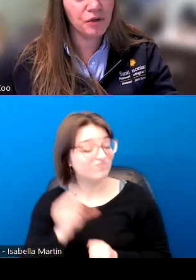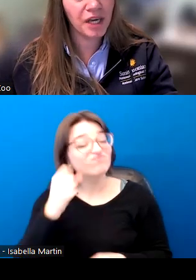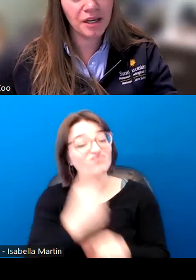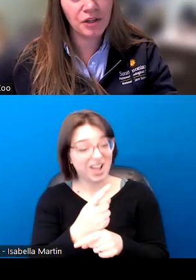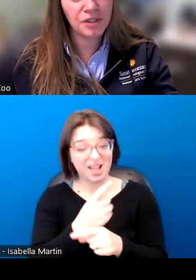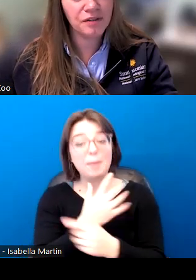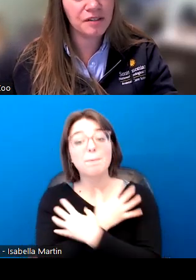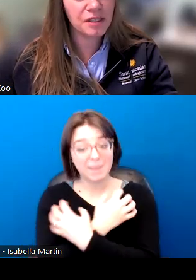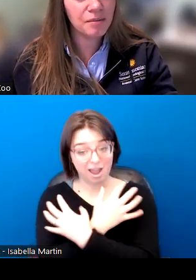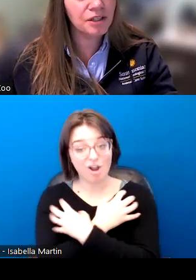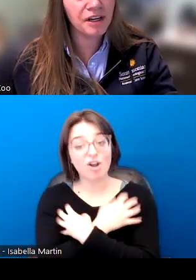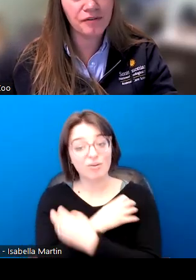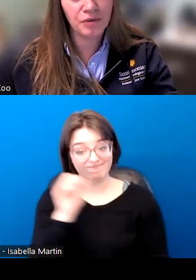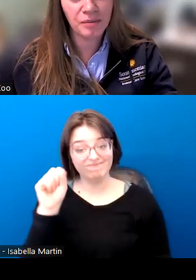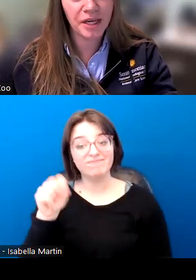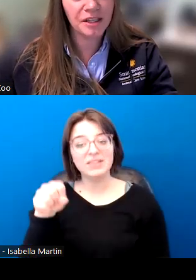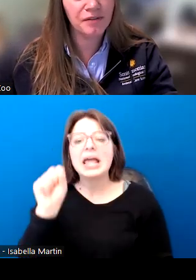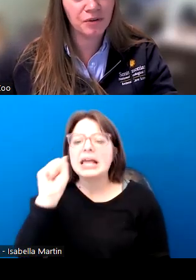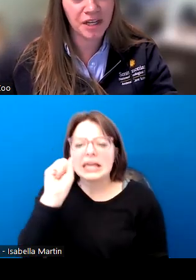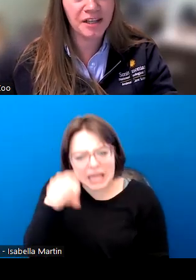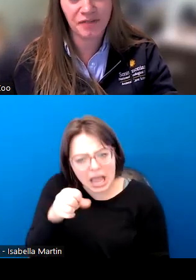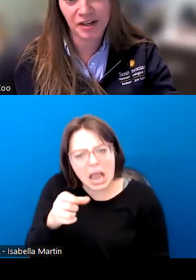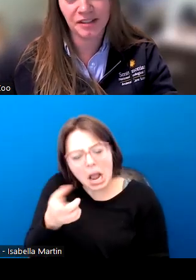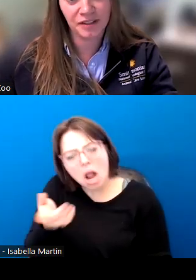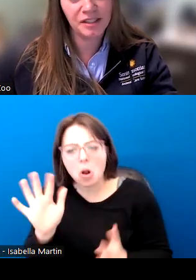you can use it to some degree for red panda even though their diet is very different,